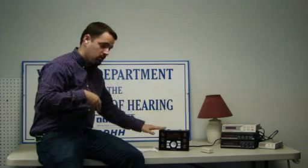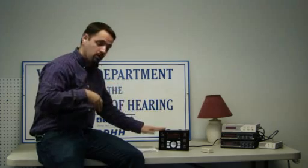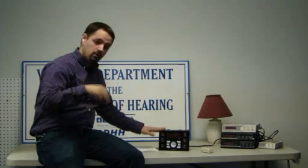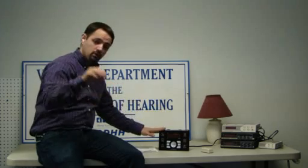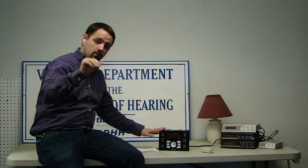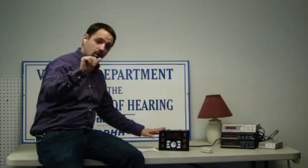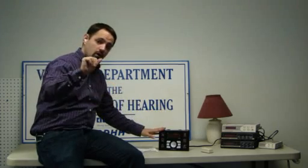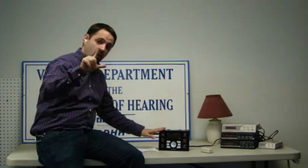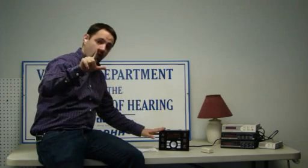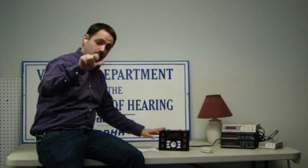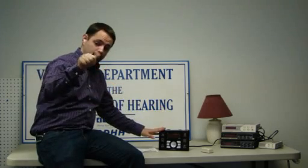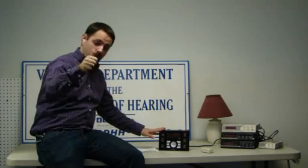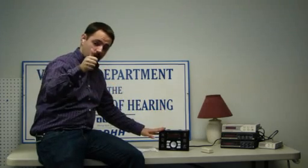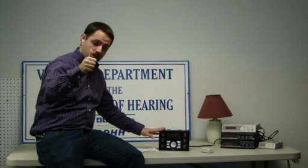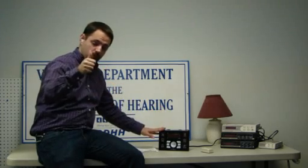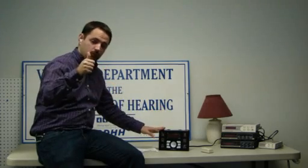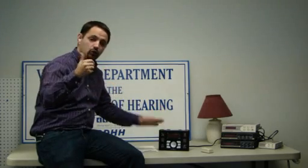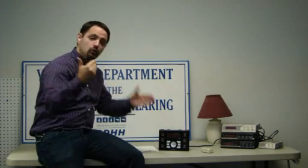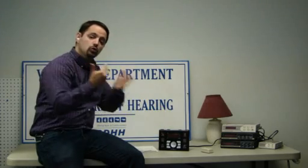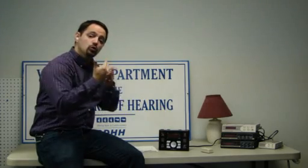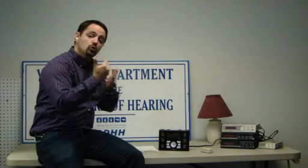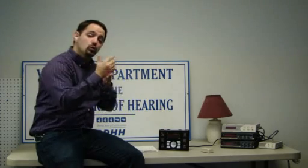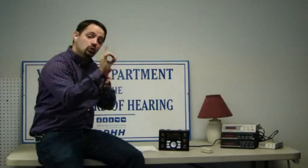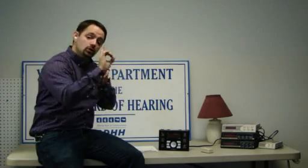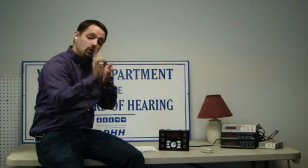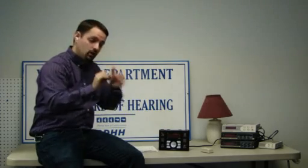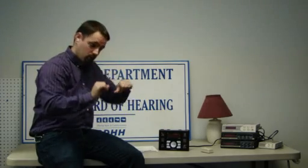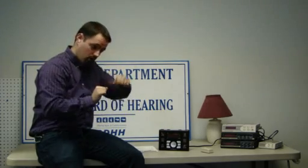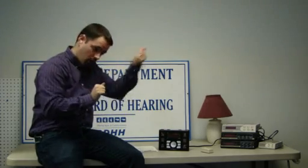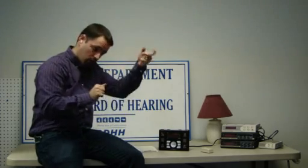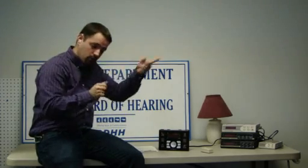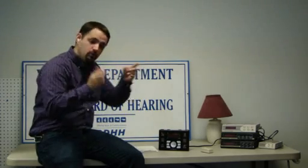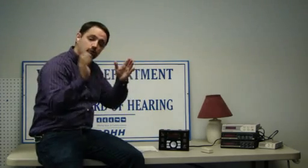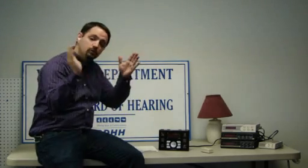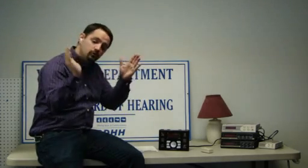AL10, the new design